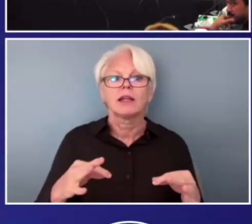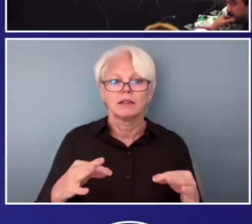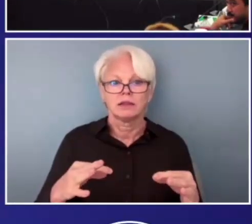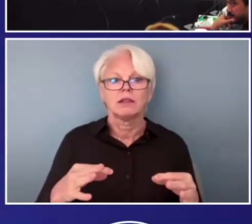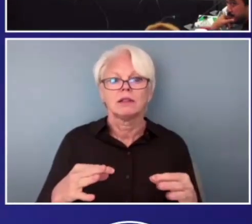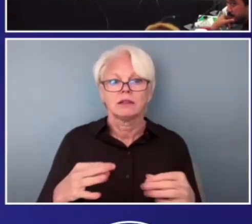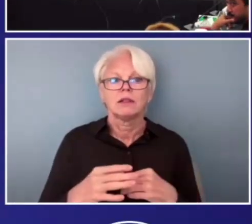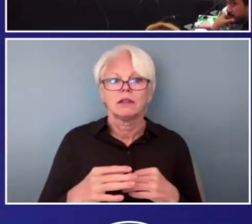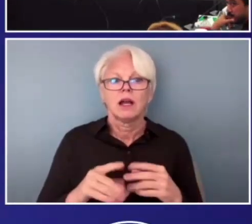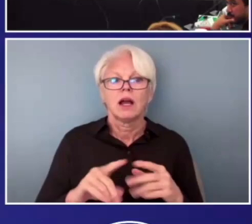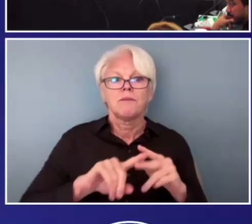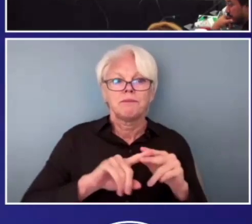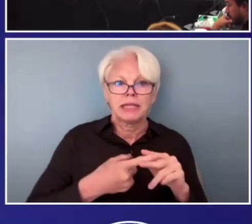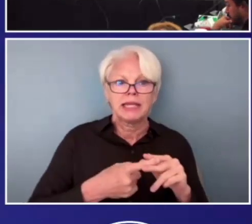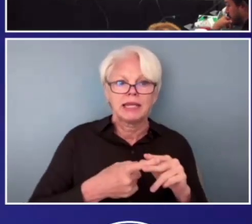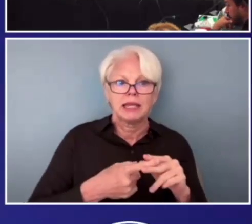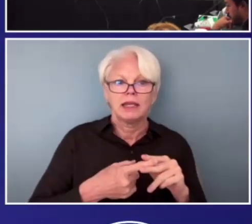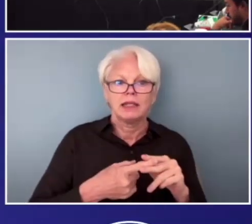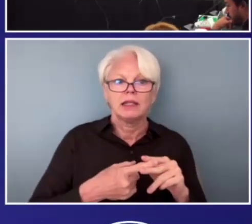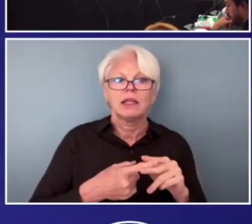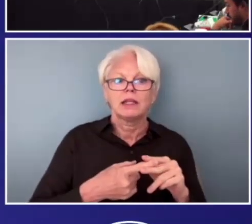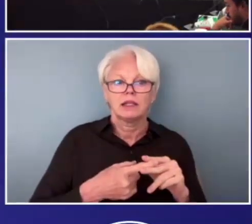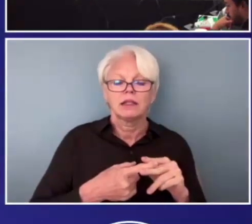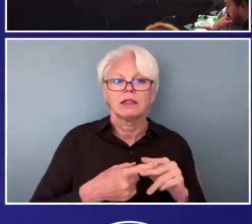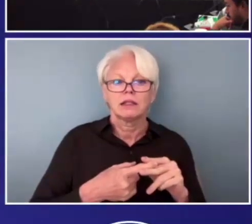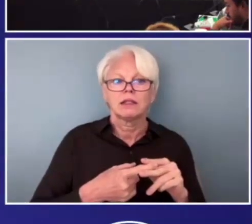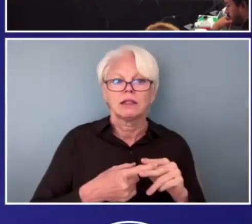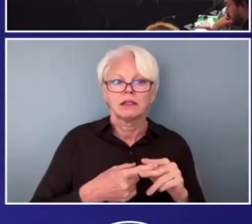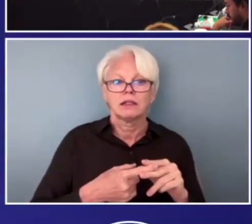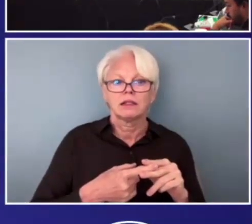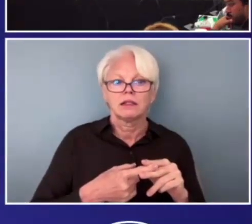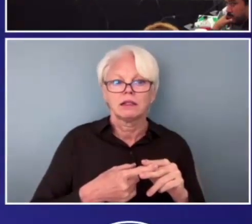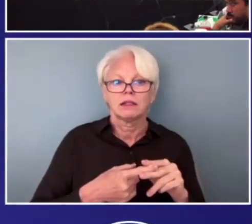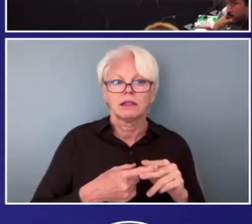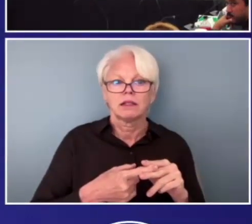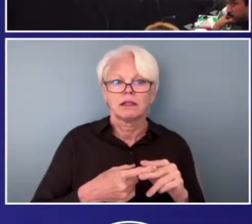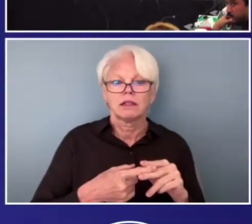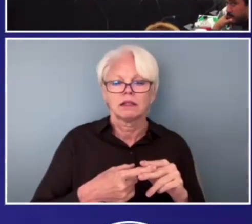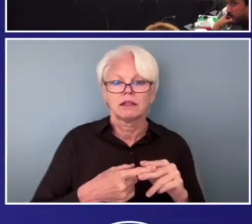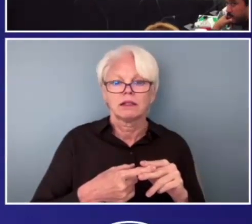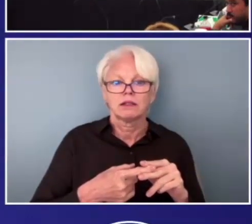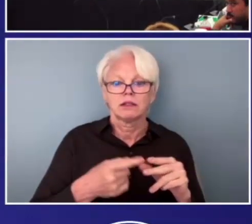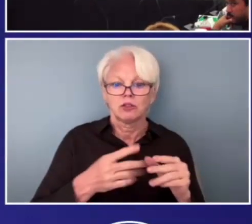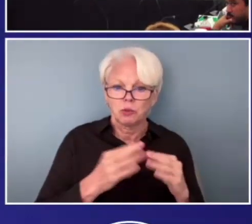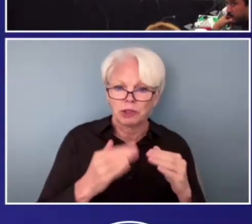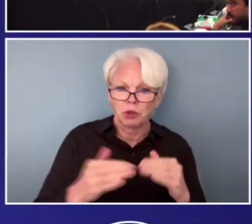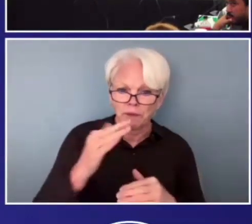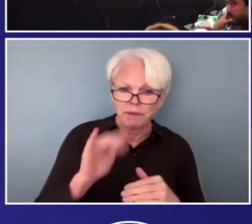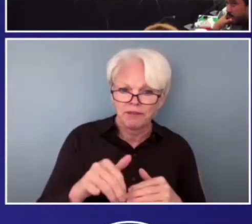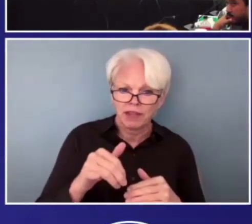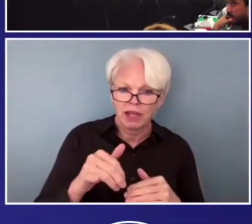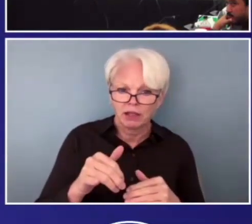beginning on -- you want to go above that? I thought we were clarify that